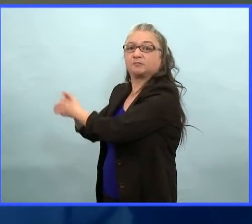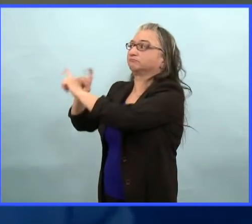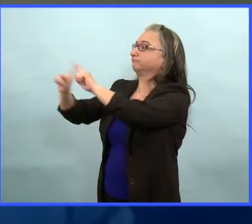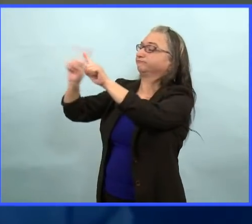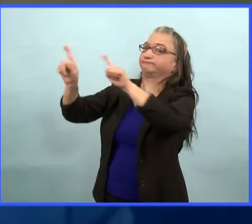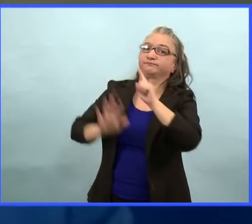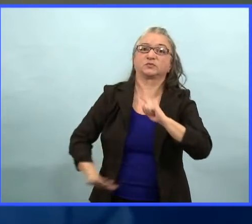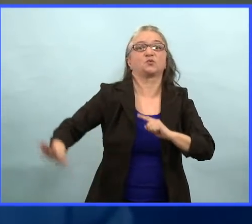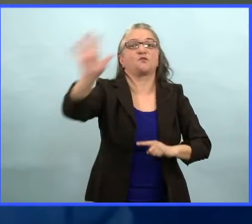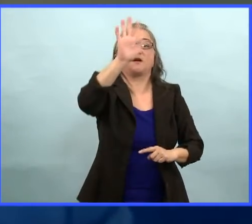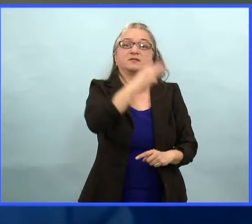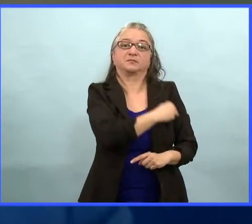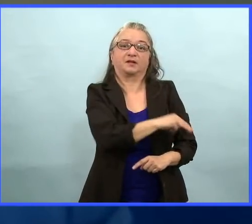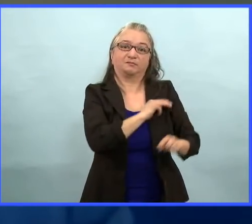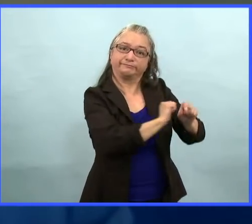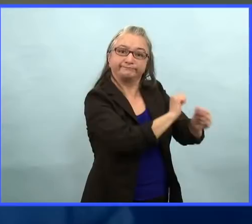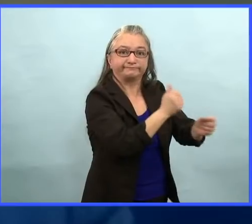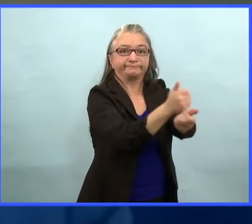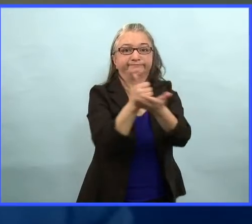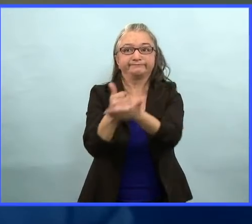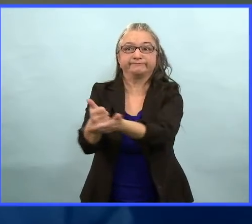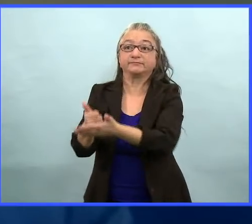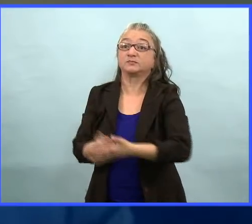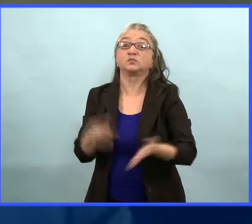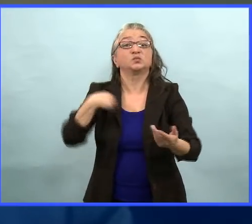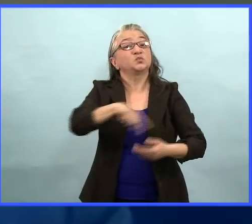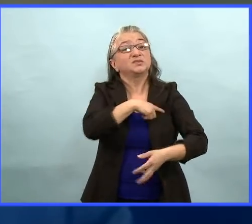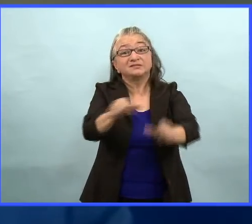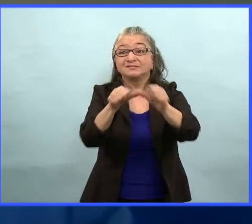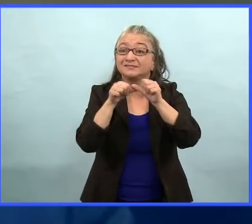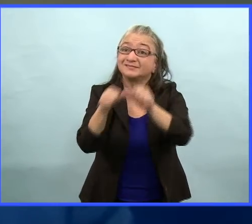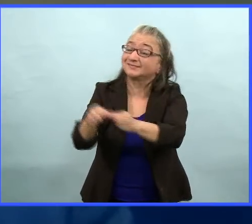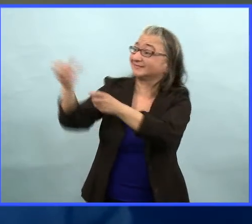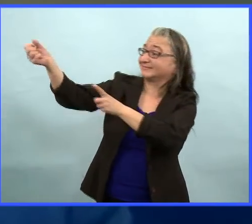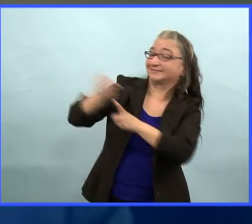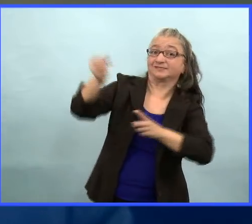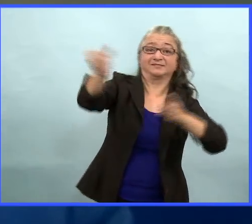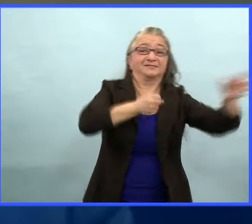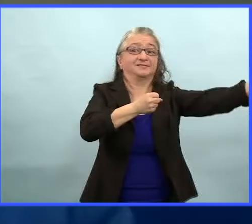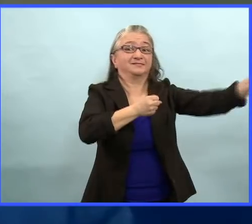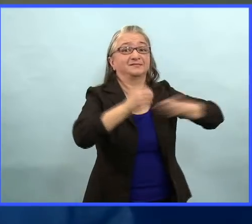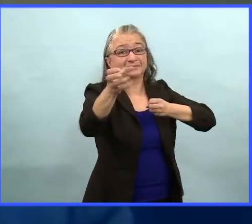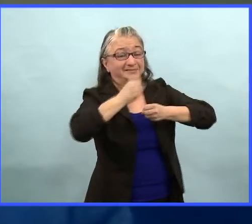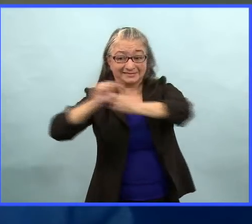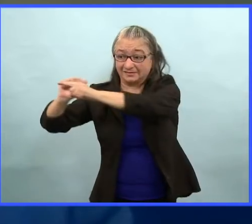staff to support necessary and valued work in critical care units and personal care homes